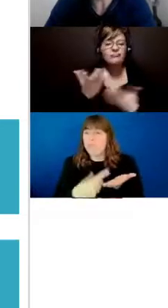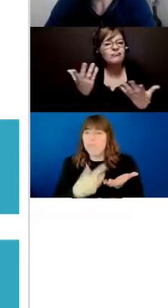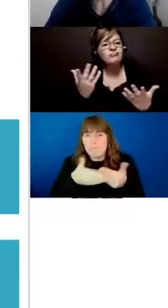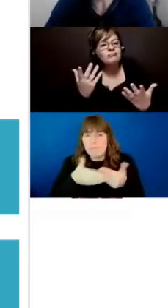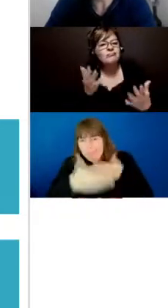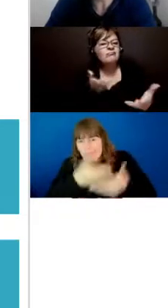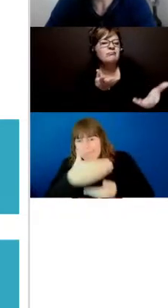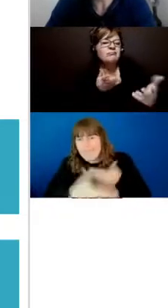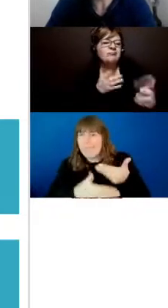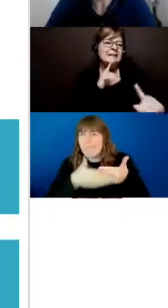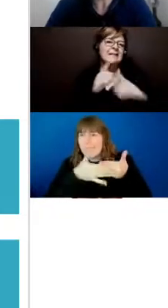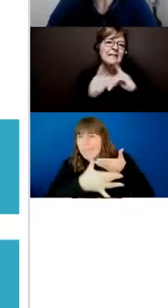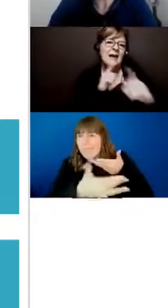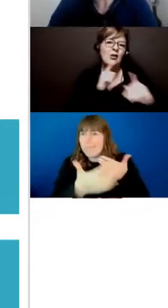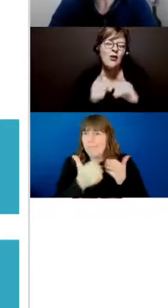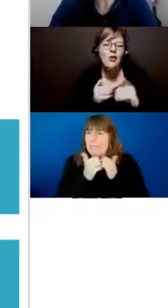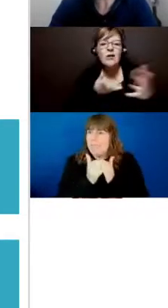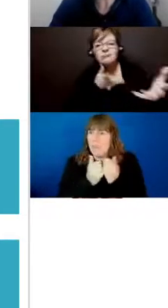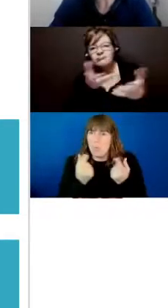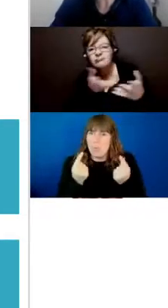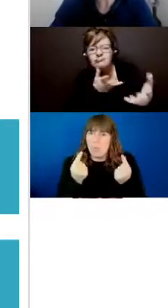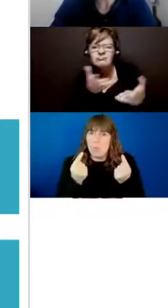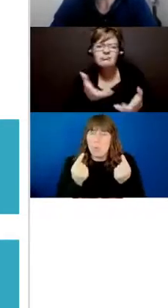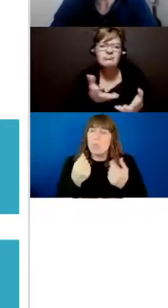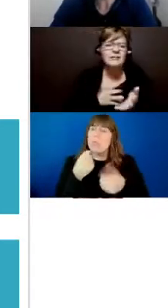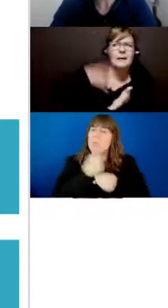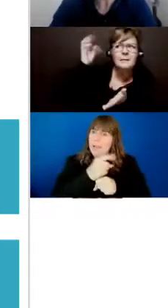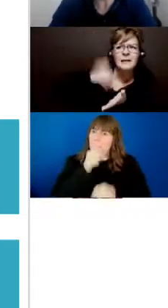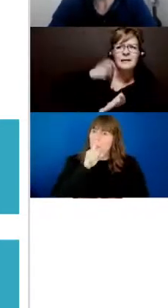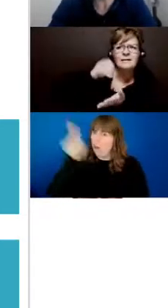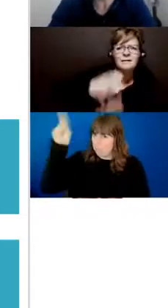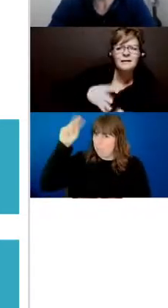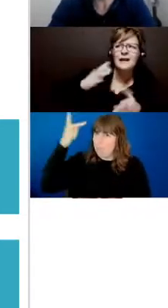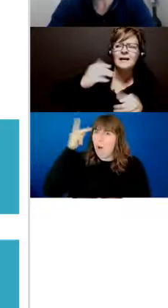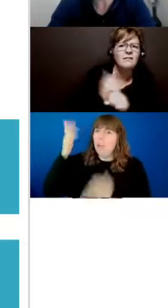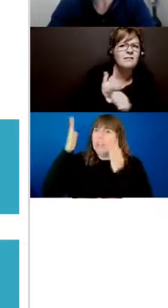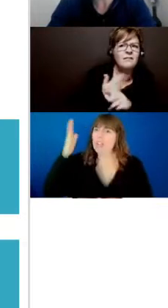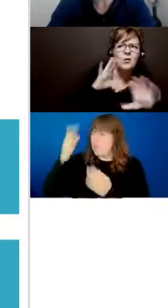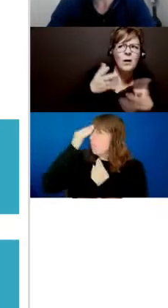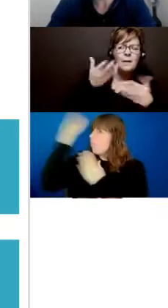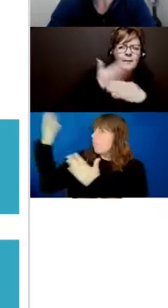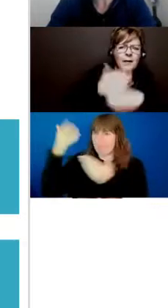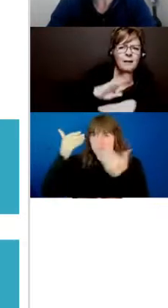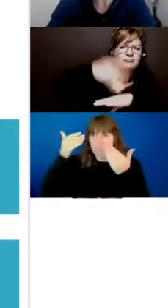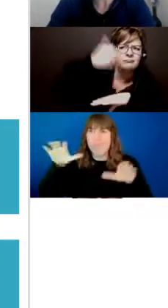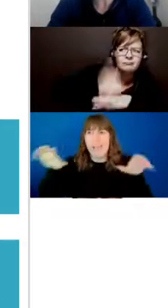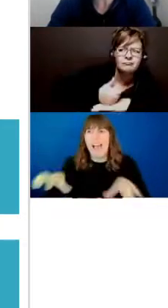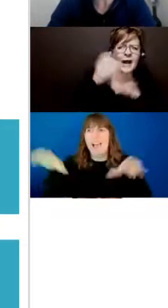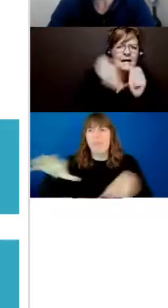take together to make sure politicians take action to create a canadian disability benefit